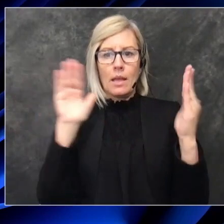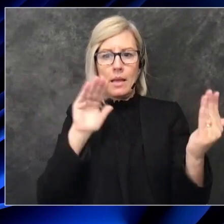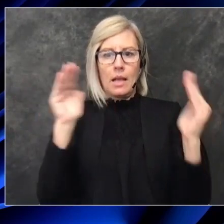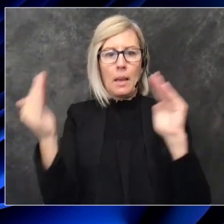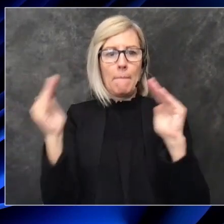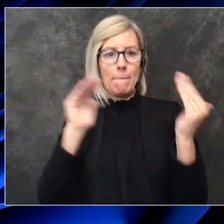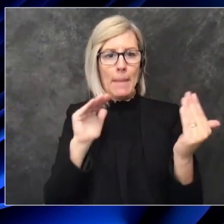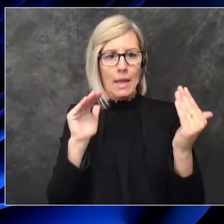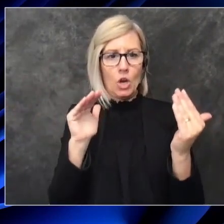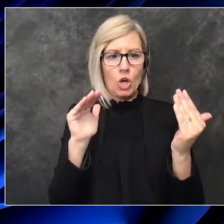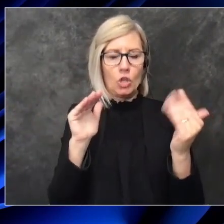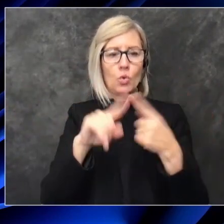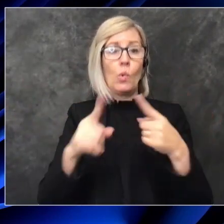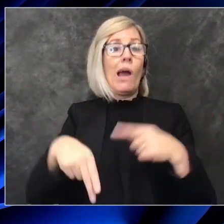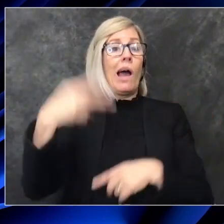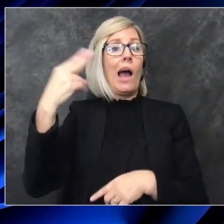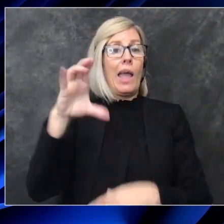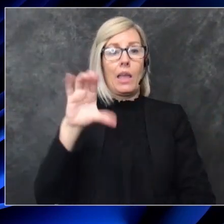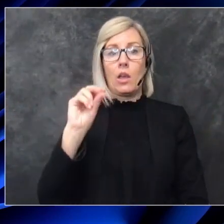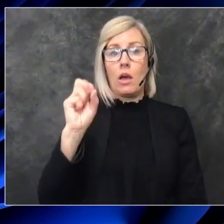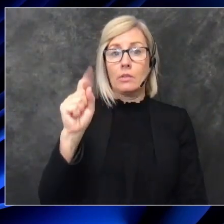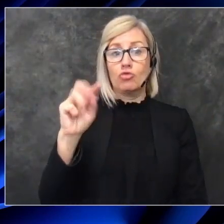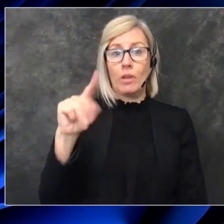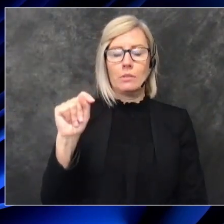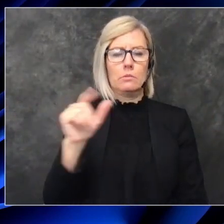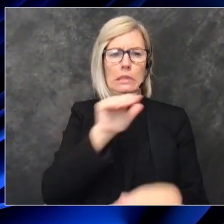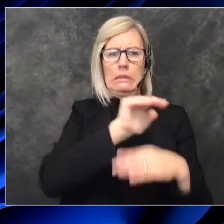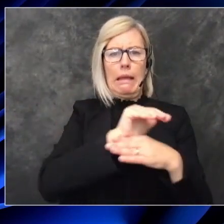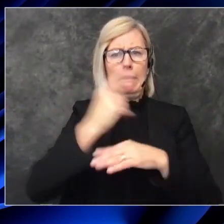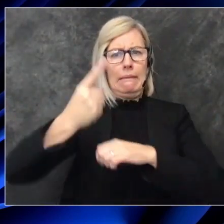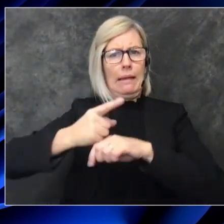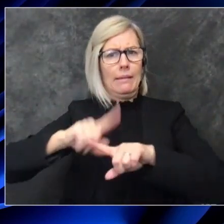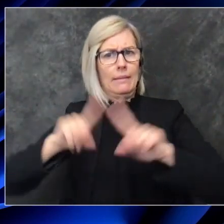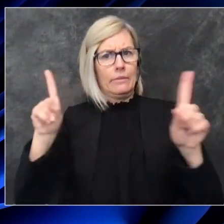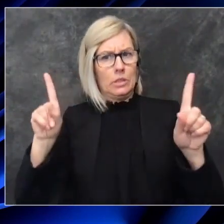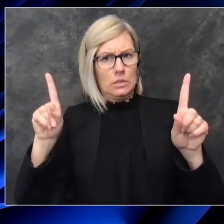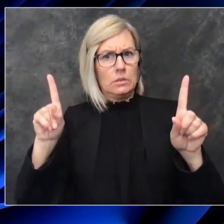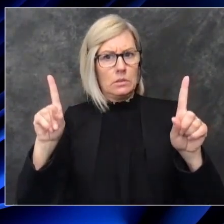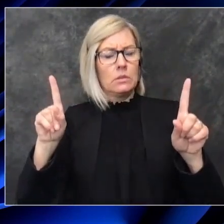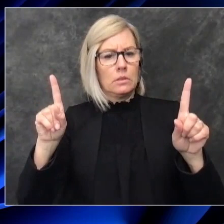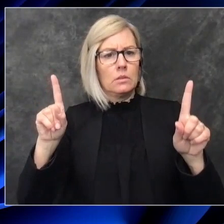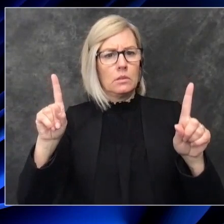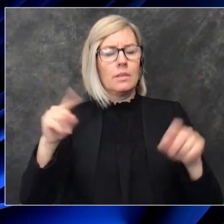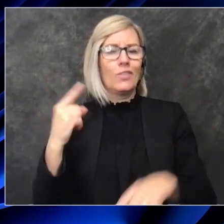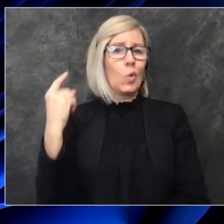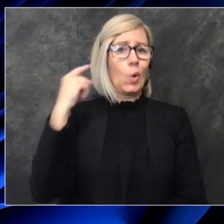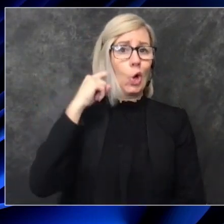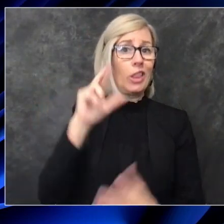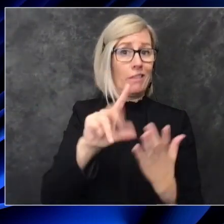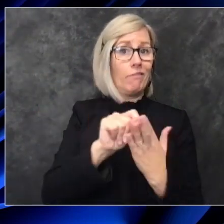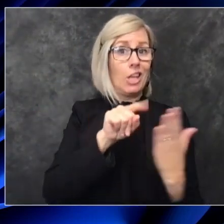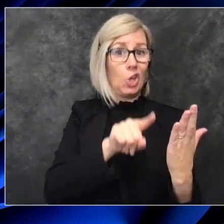it's night and day difference. If you heard in the video we got reports from customers and say well,